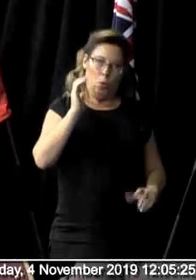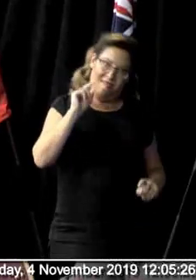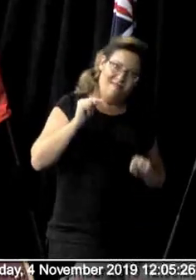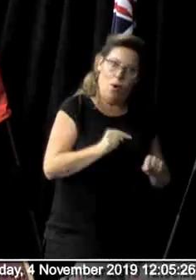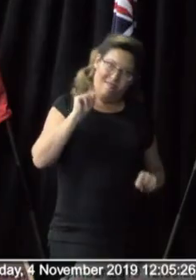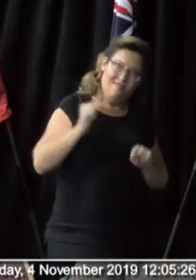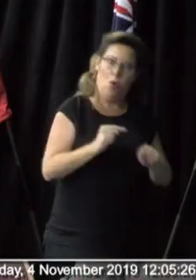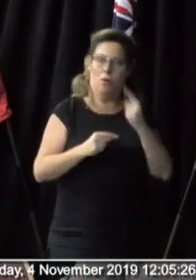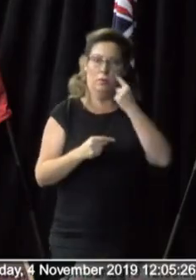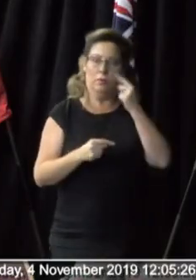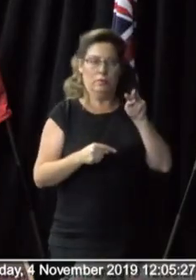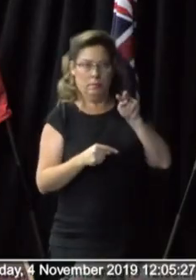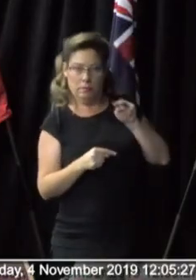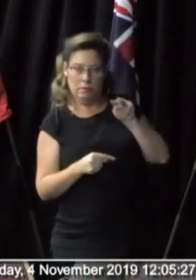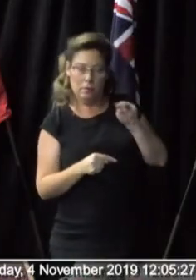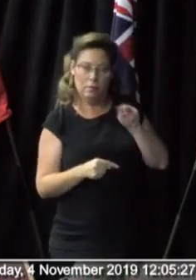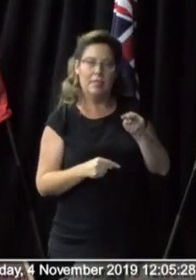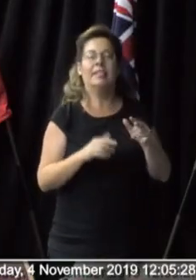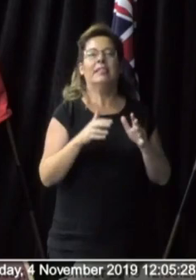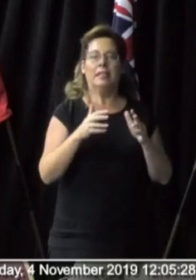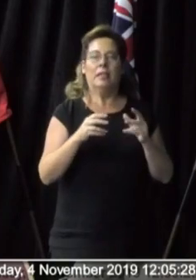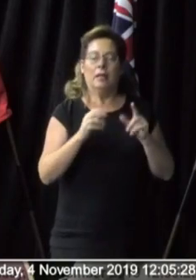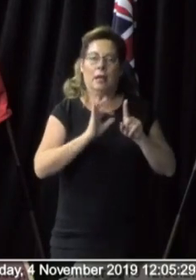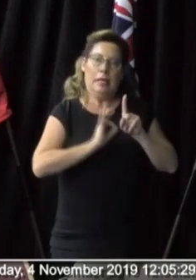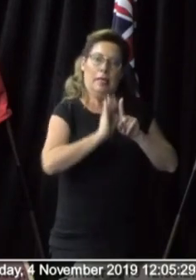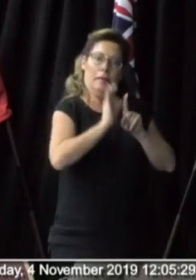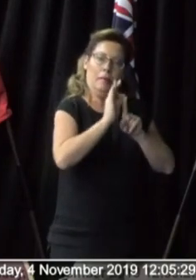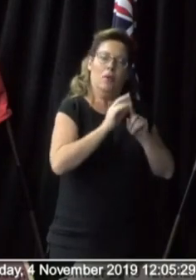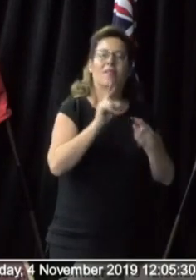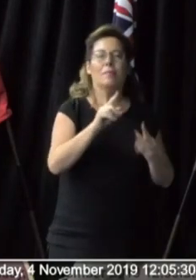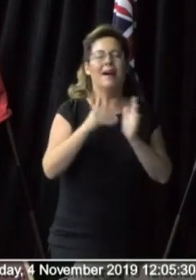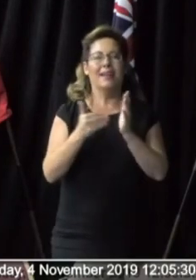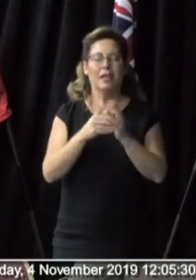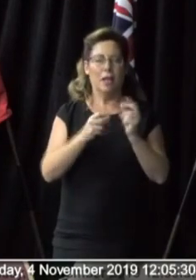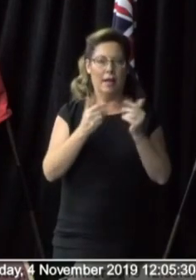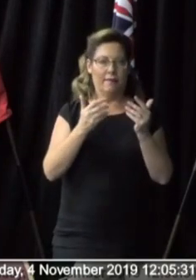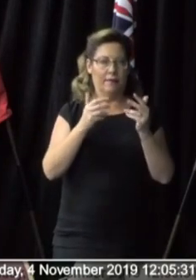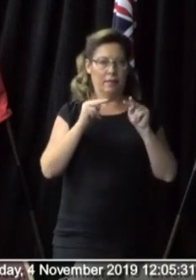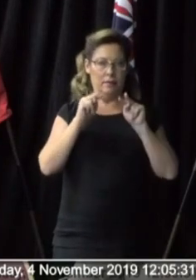which is what most people have, so she can’t judge depth and at the rate